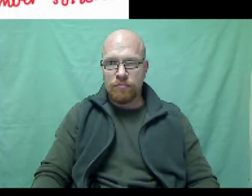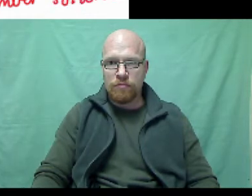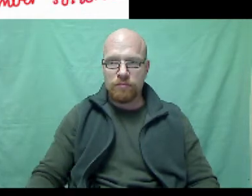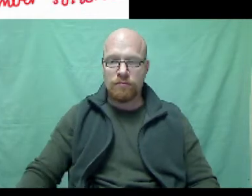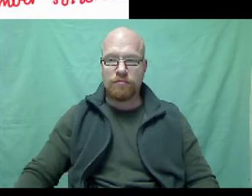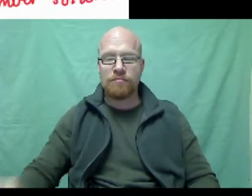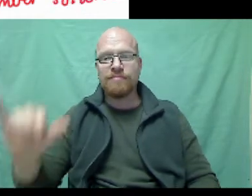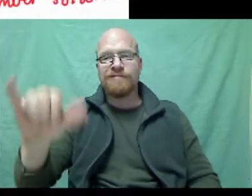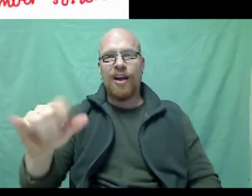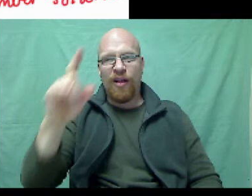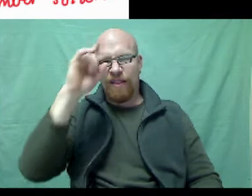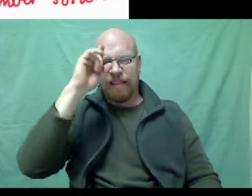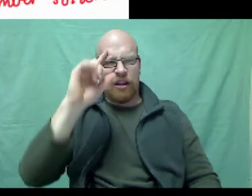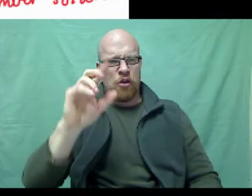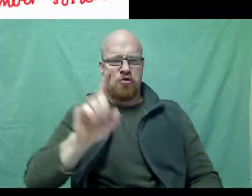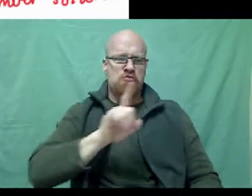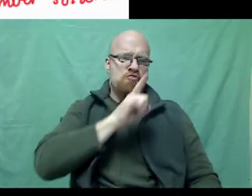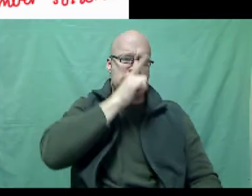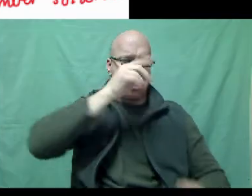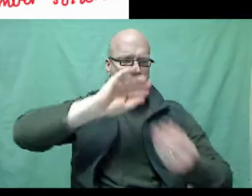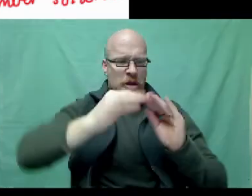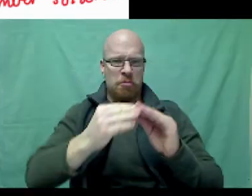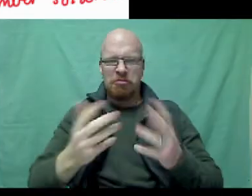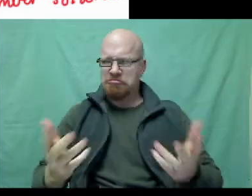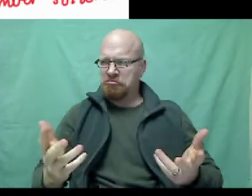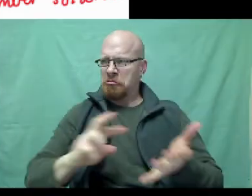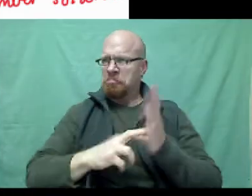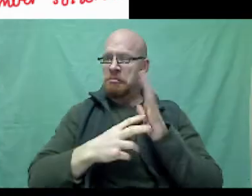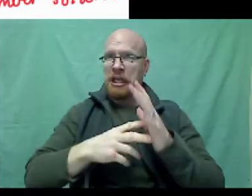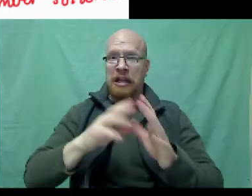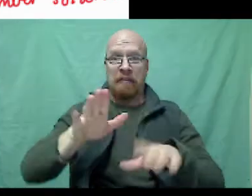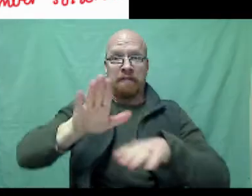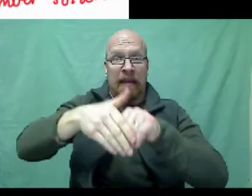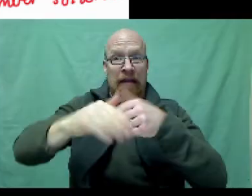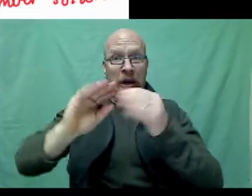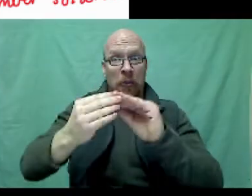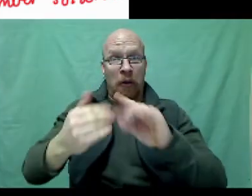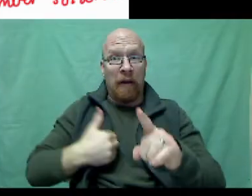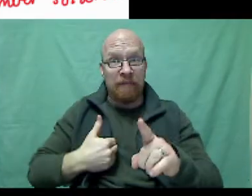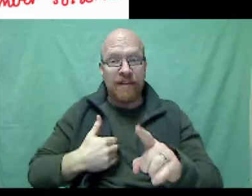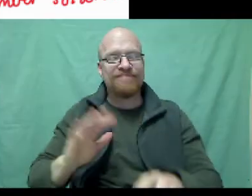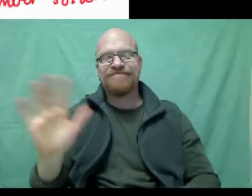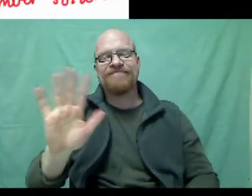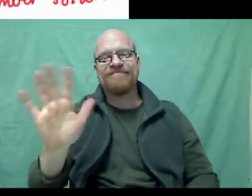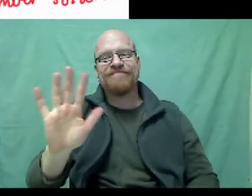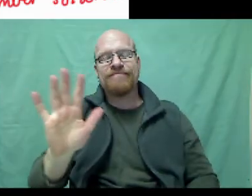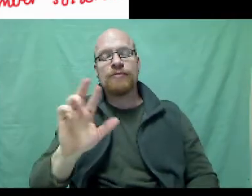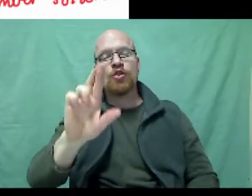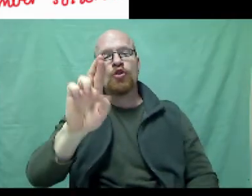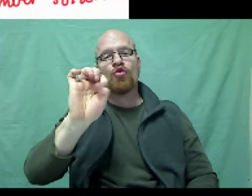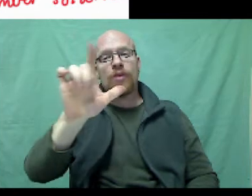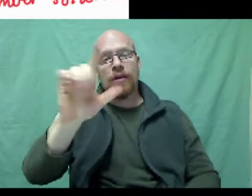OK, real numbers. What do they mean? They've got fake numbers now? No. Real numbers is the real number system.